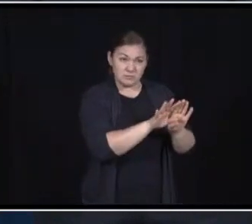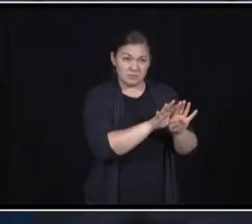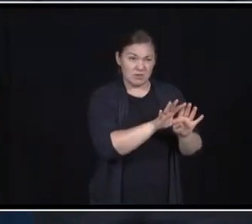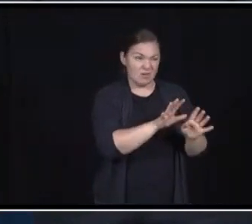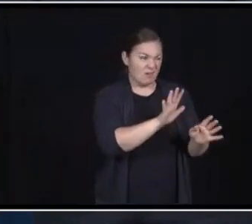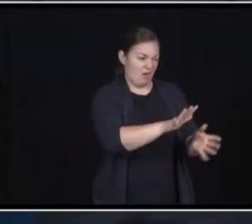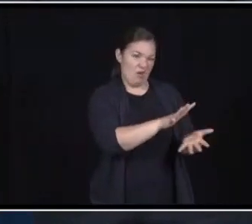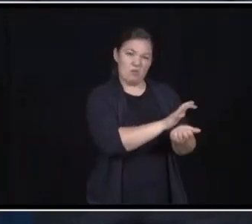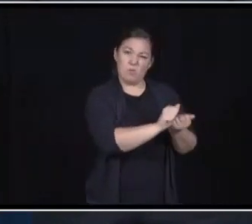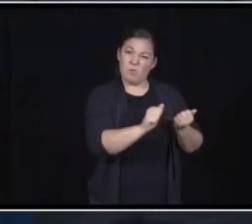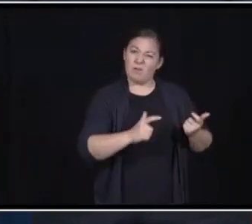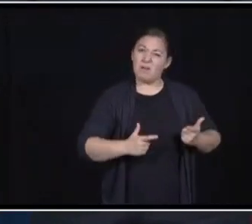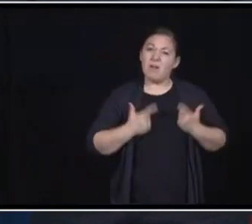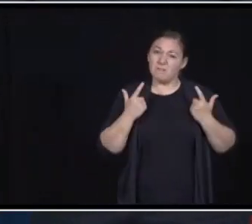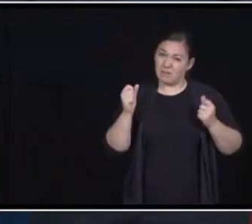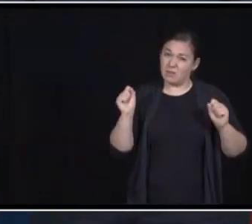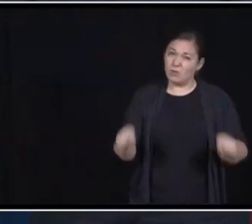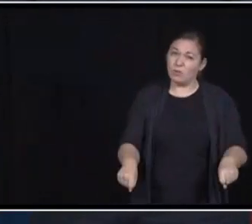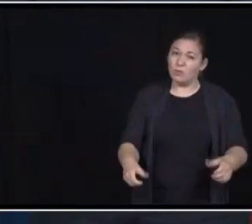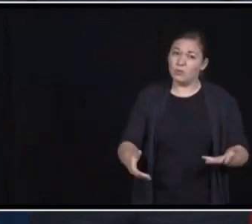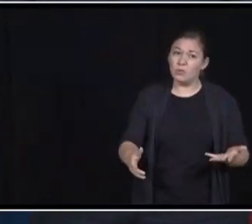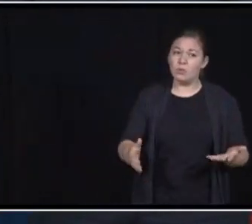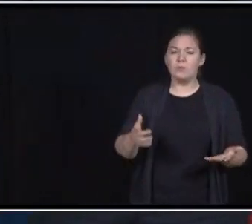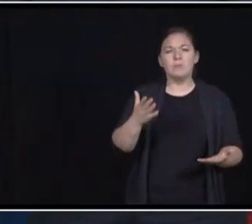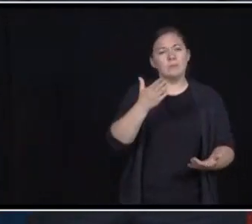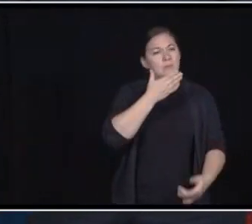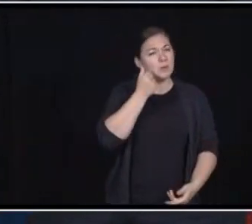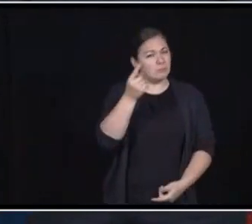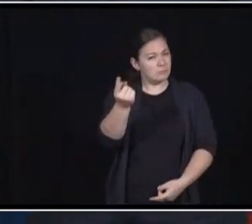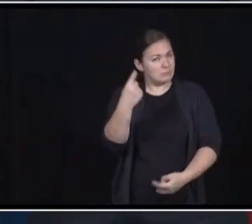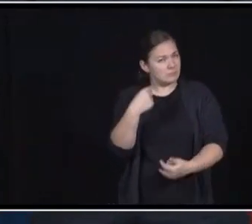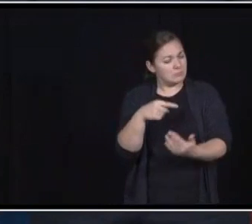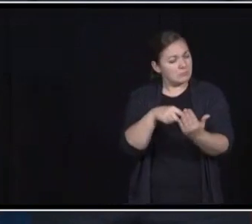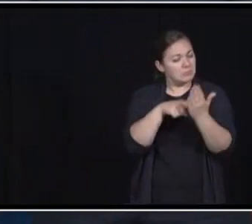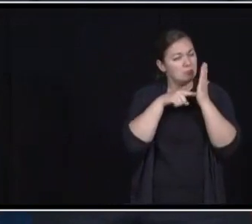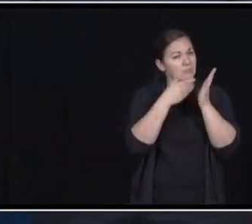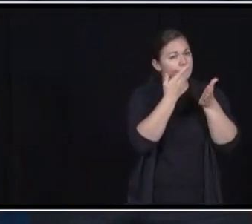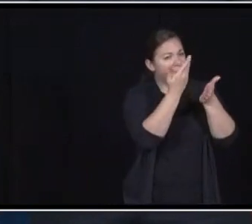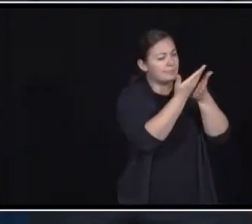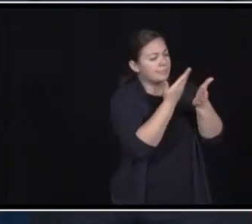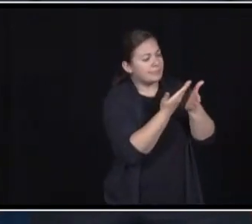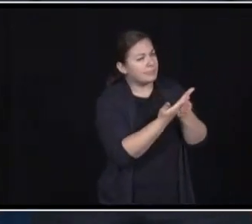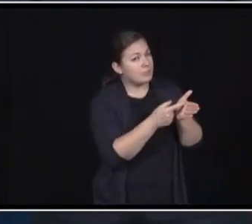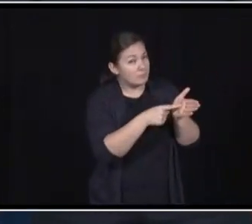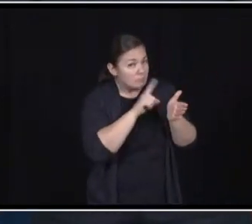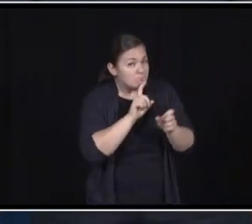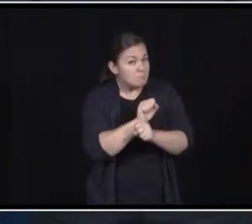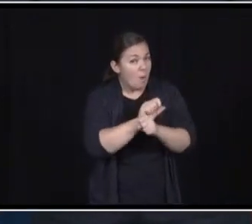I have to have a balance before I destroy somebody's life. You better show me real, real, good evidence